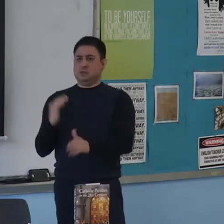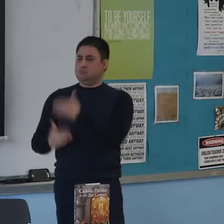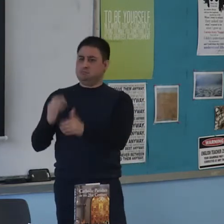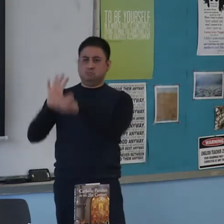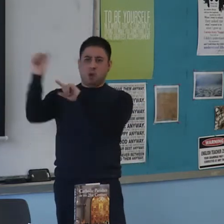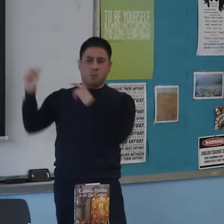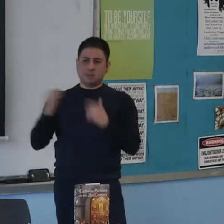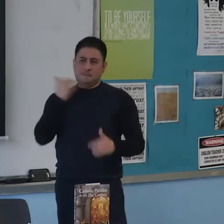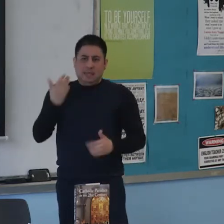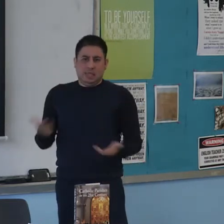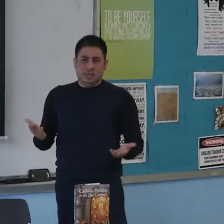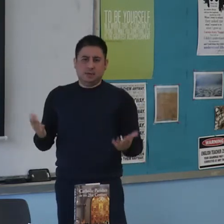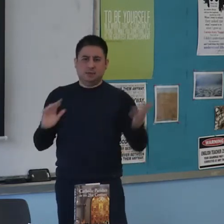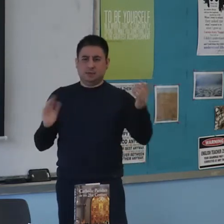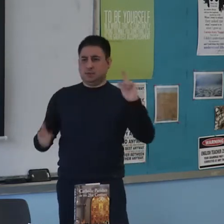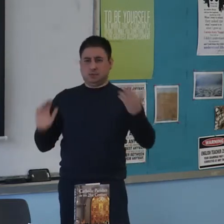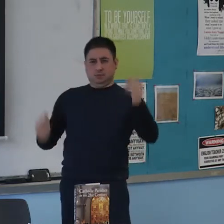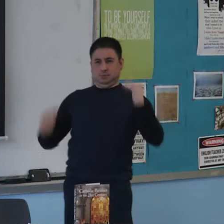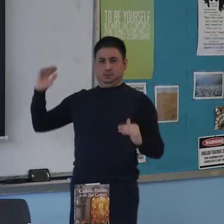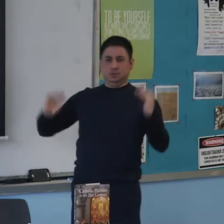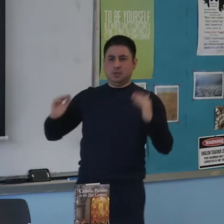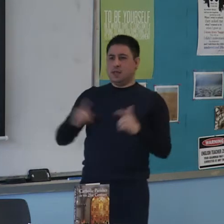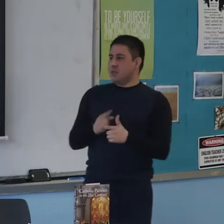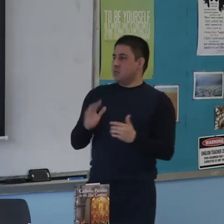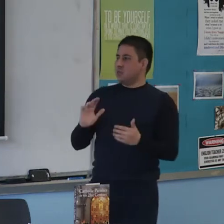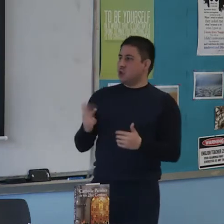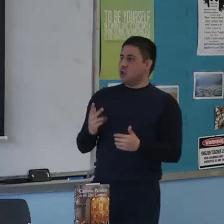best thing, and then the third party is this, recreational family support